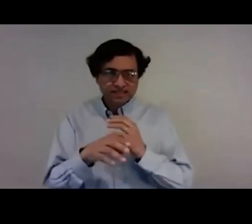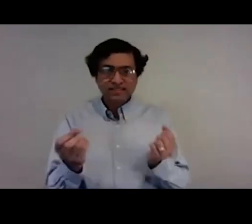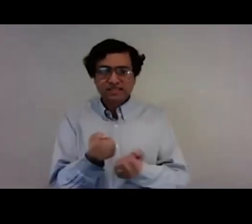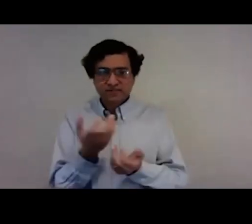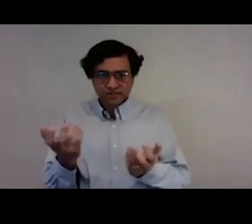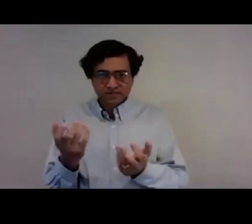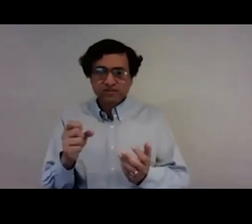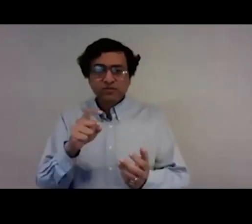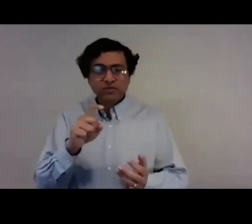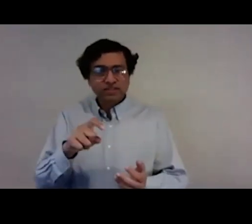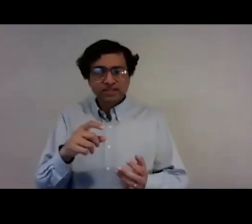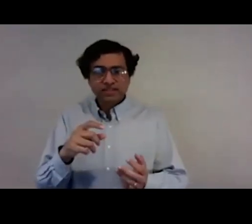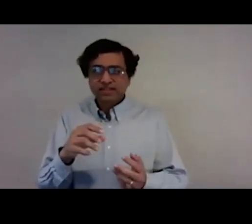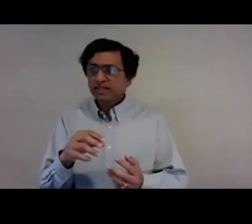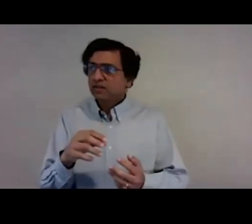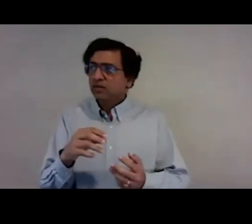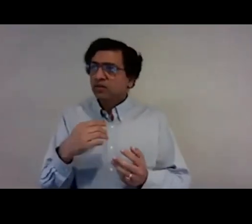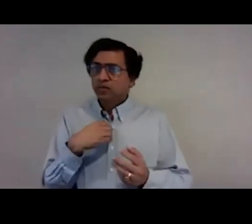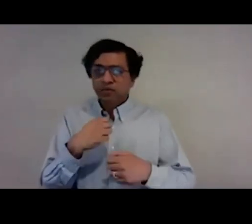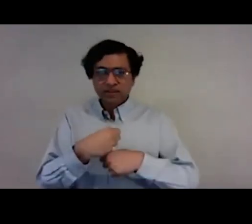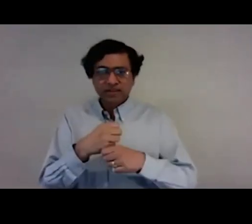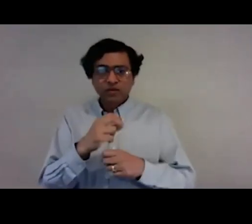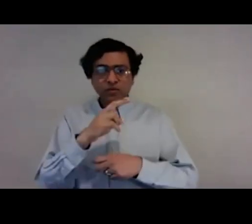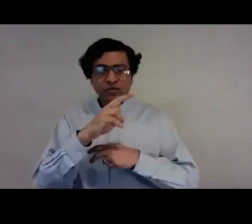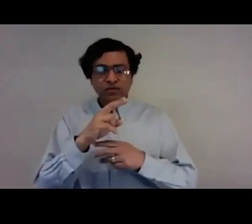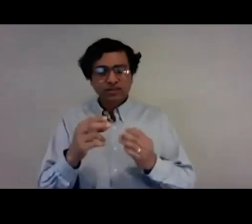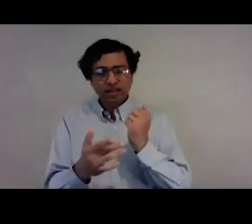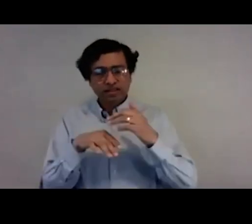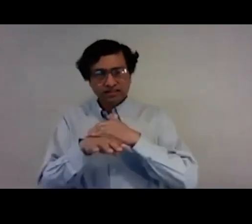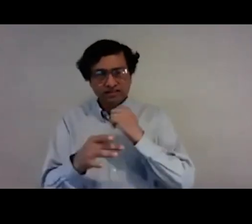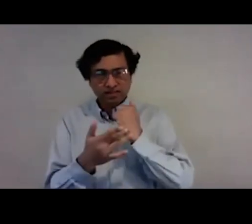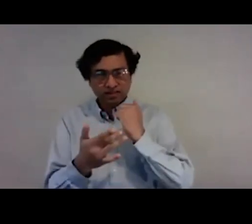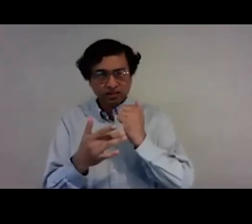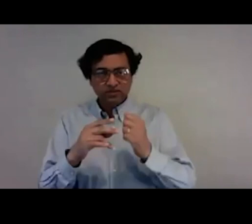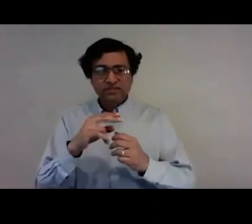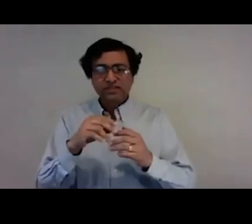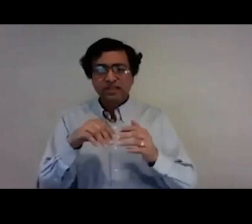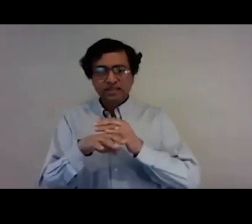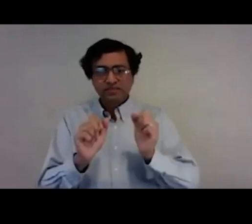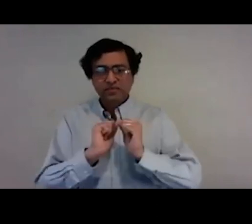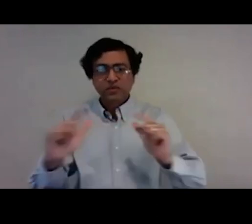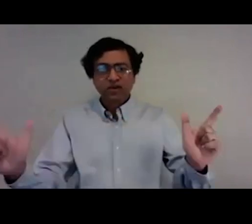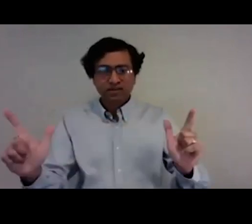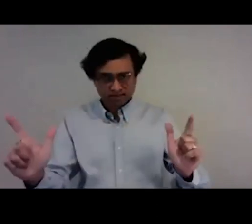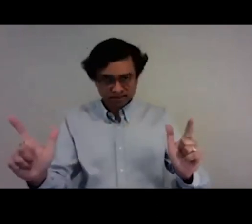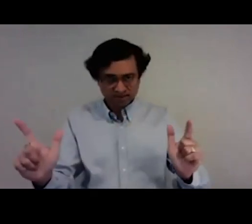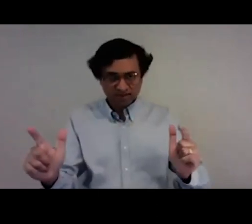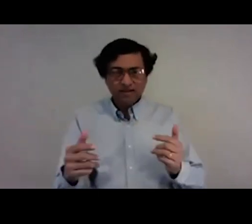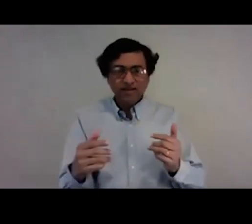So we cannot imagine that mainstream society understands the needs of access for